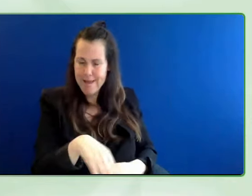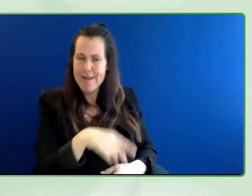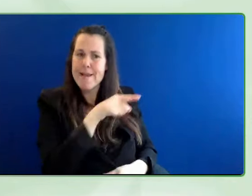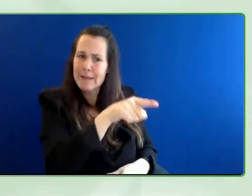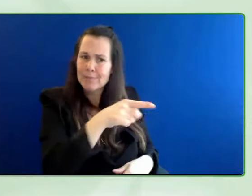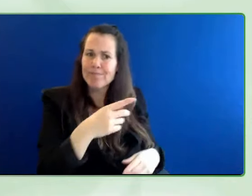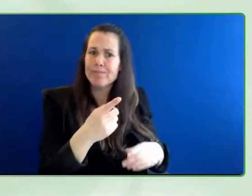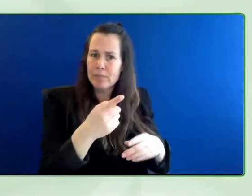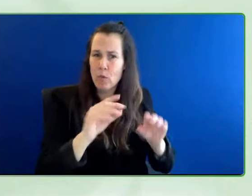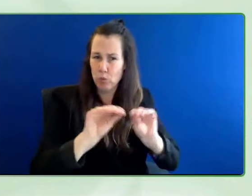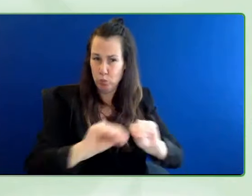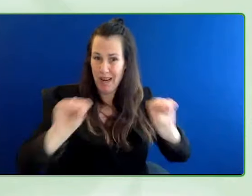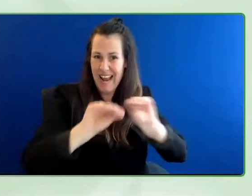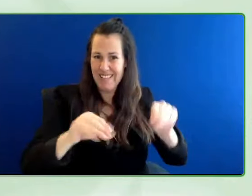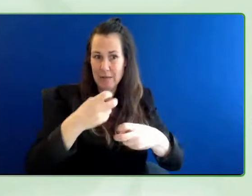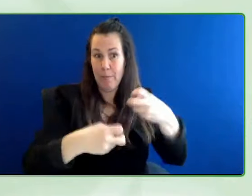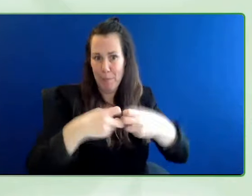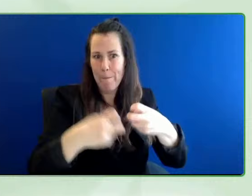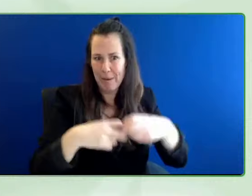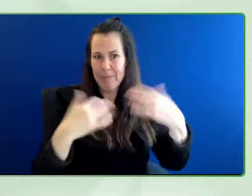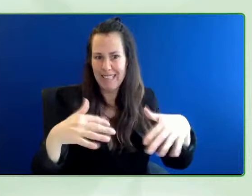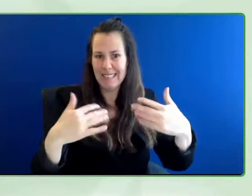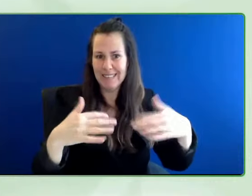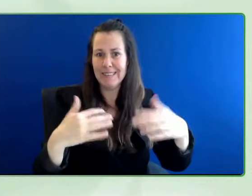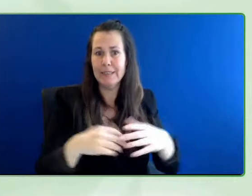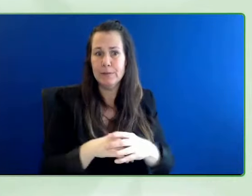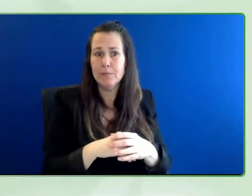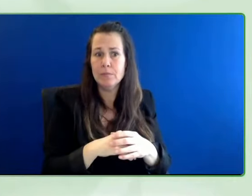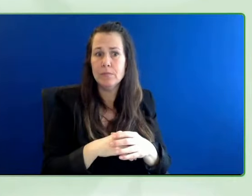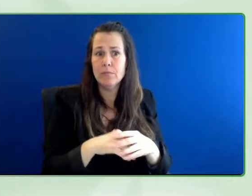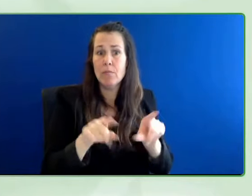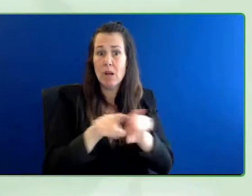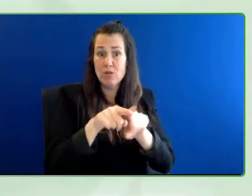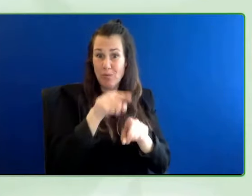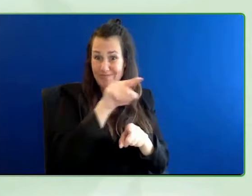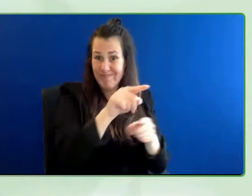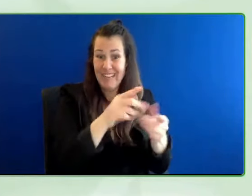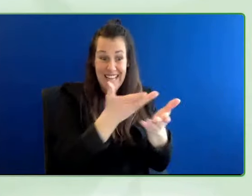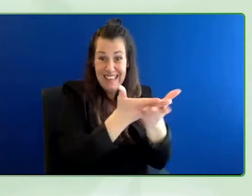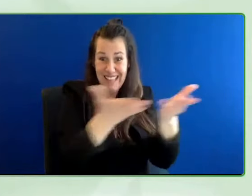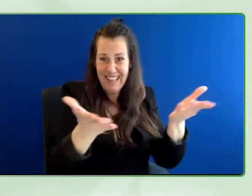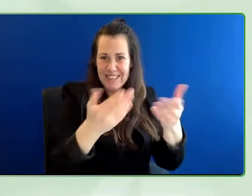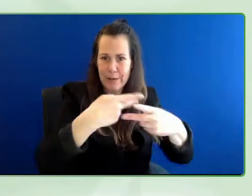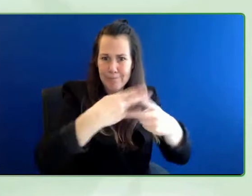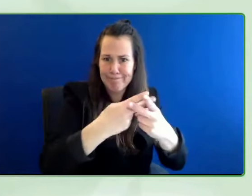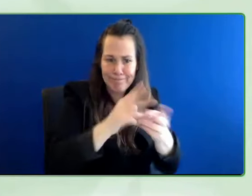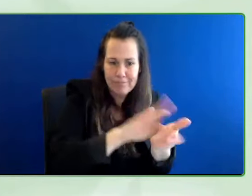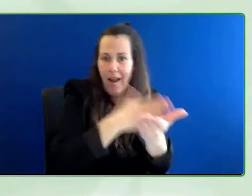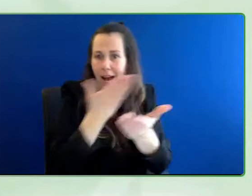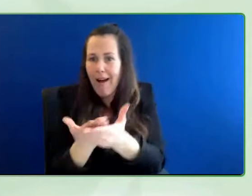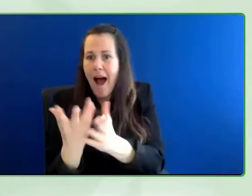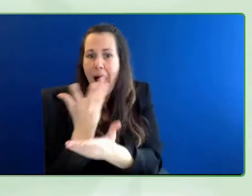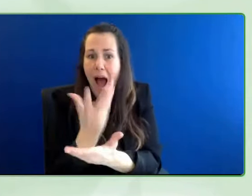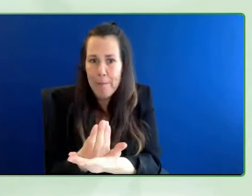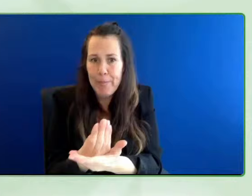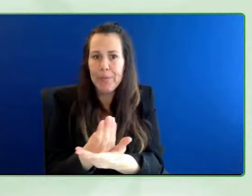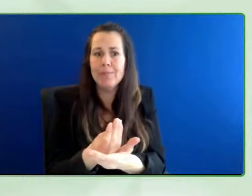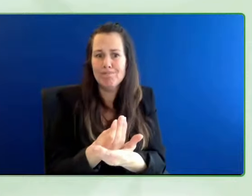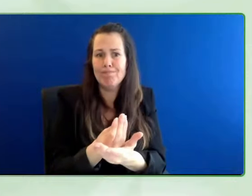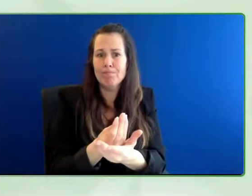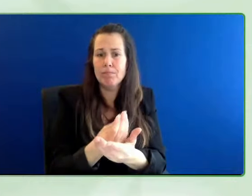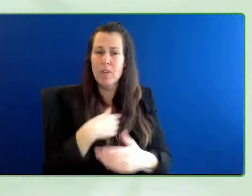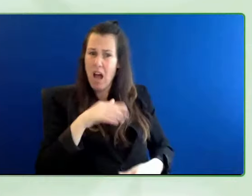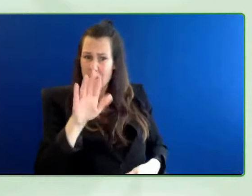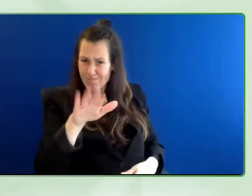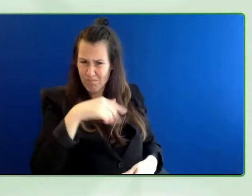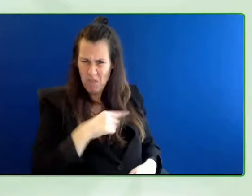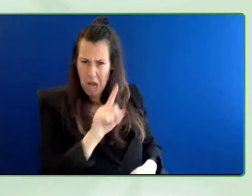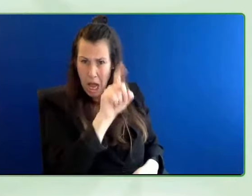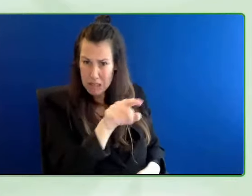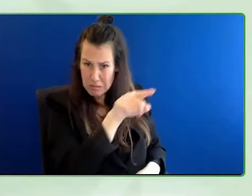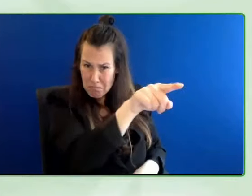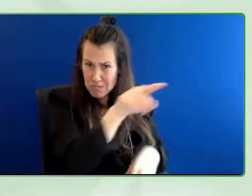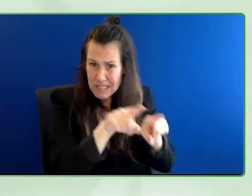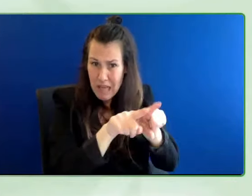And I think there is another need to identify passionate people in our countries, or in